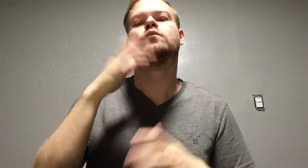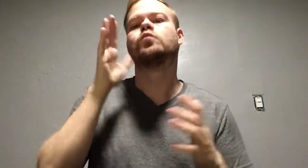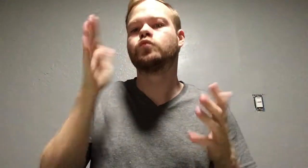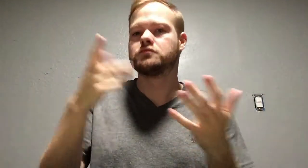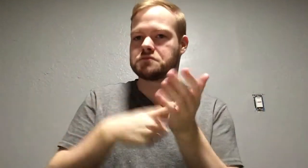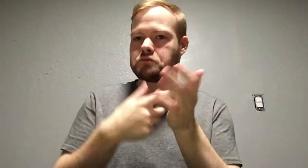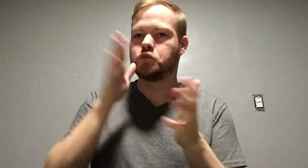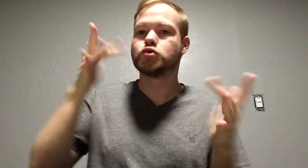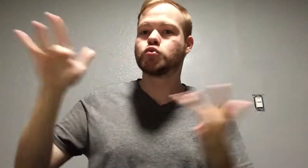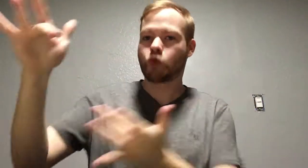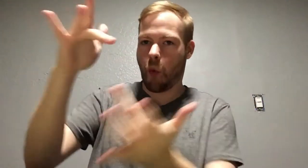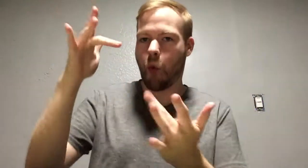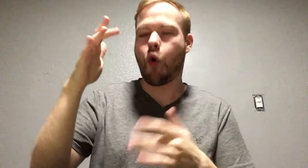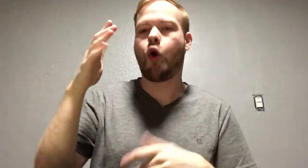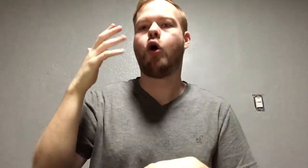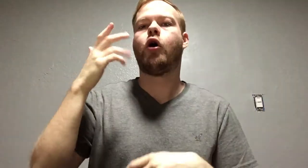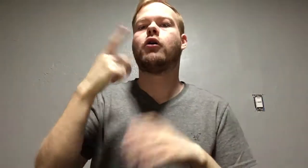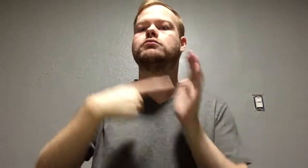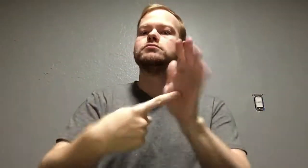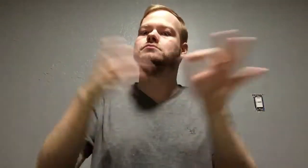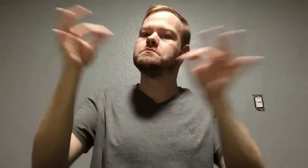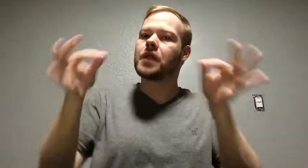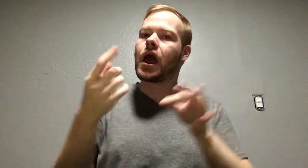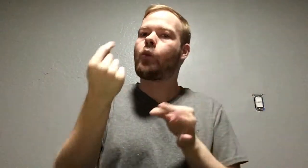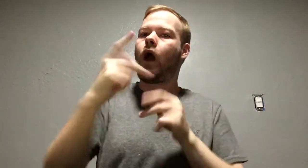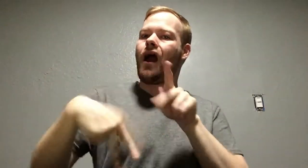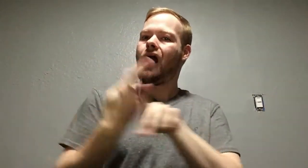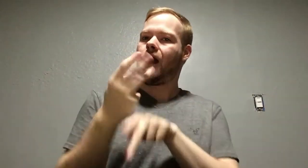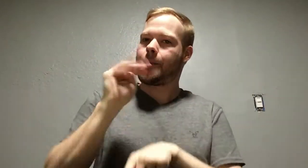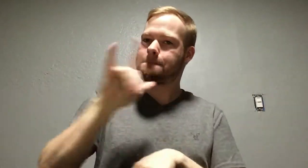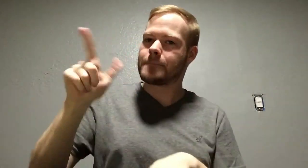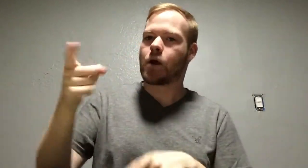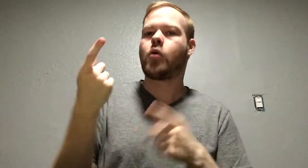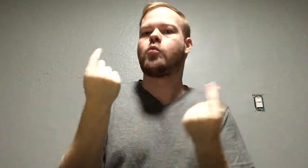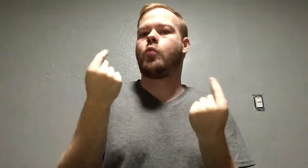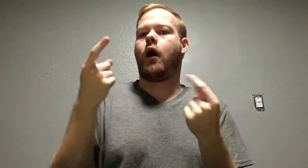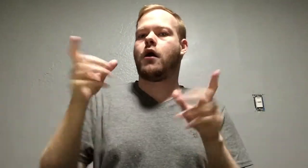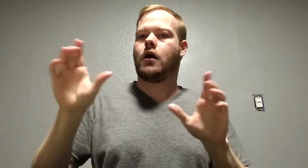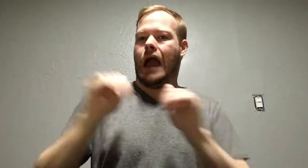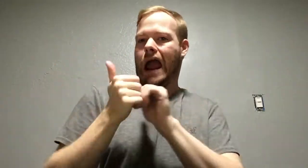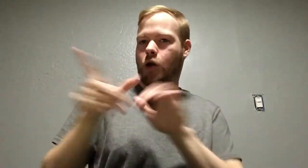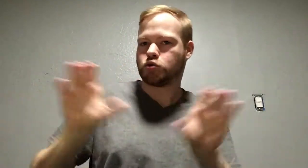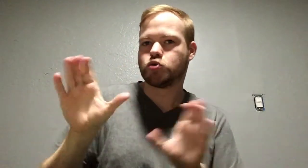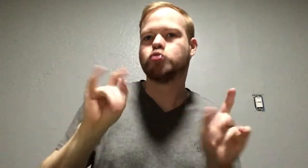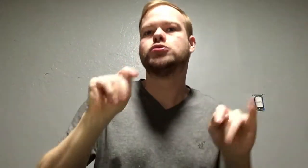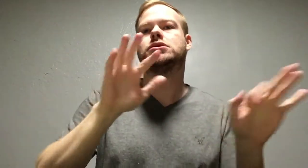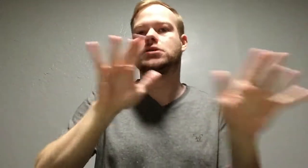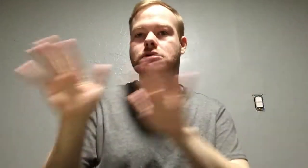Sometimes they will give a tour, explaining what type of mill it is, how you do it, etc.